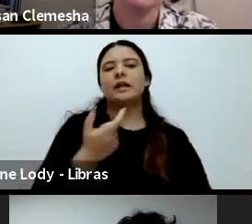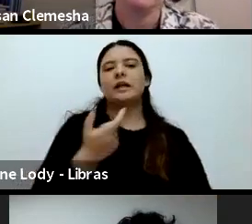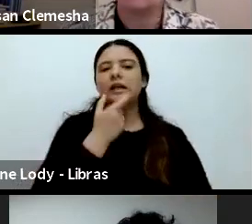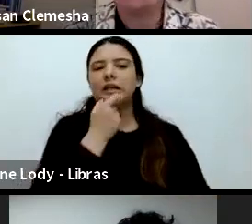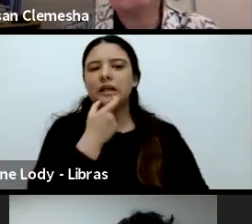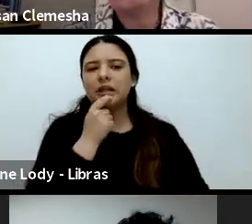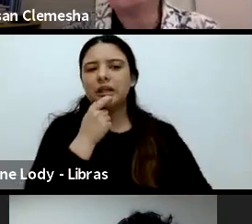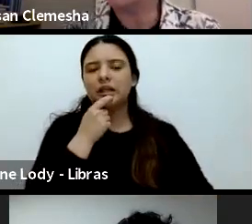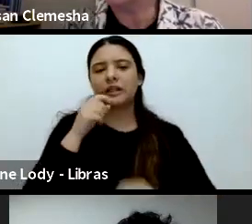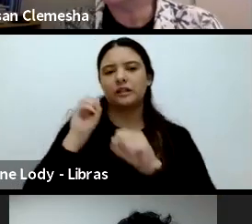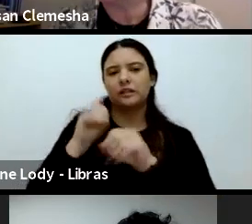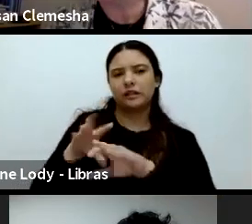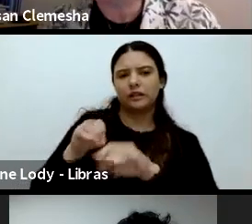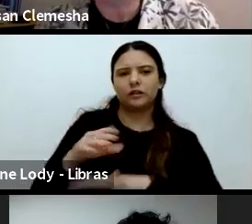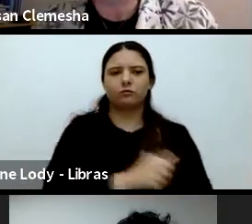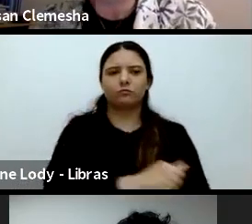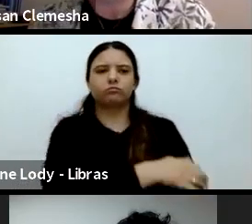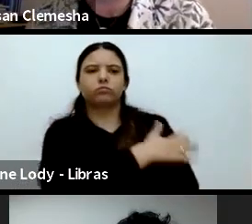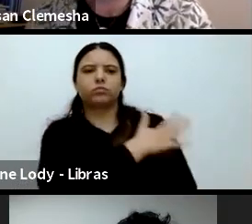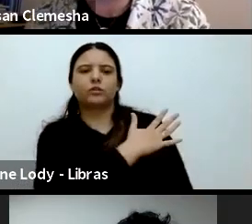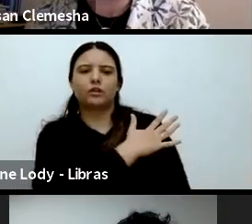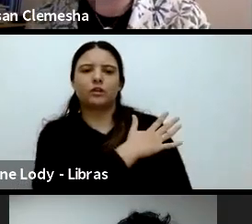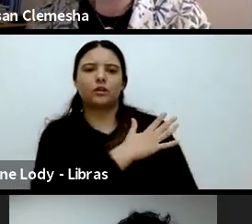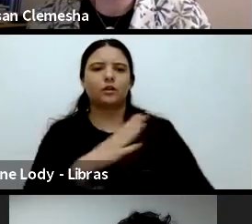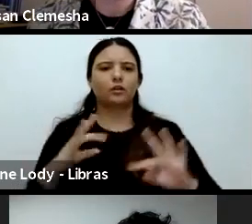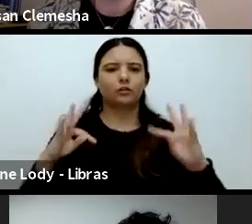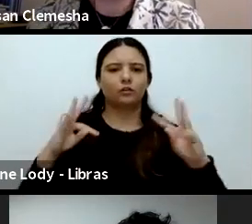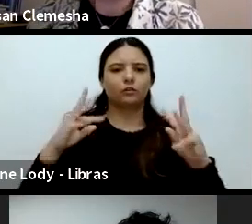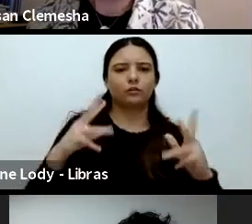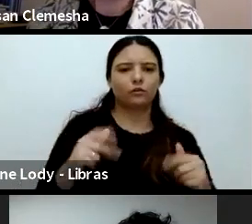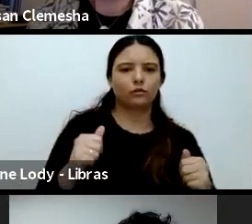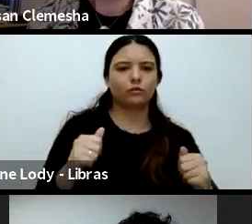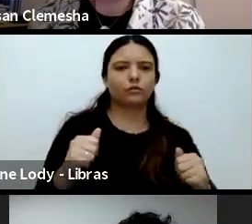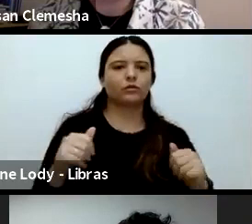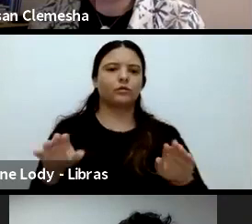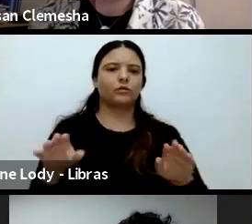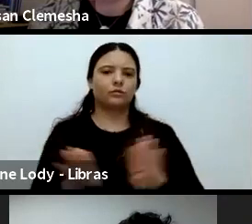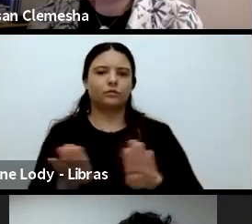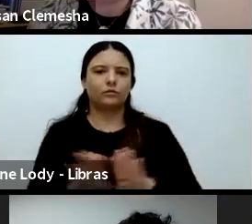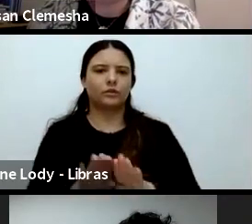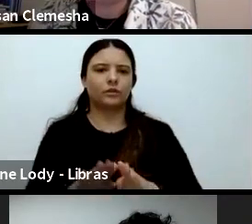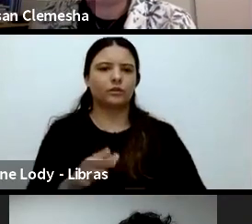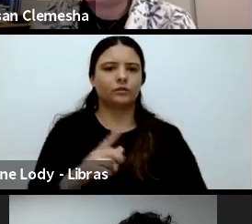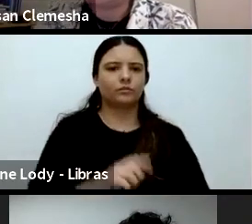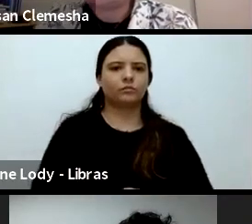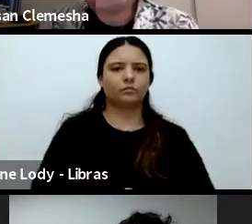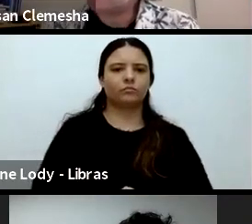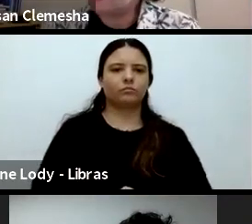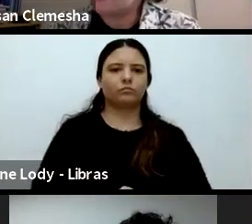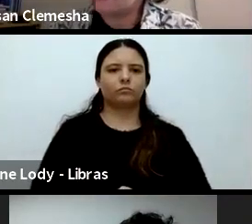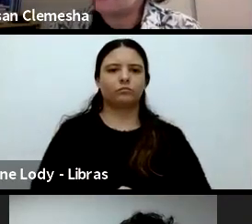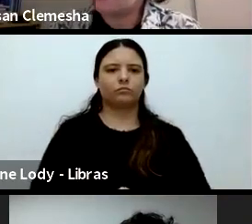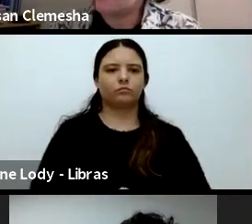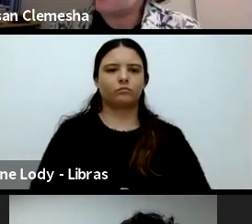English. Everybody in the English department should be doing the exam department should be doing the on more on march, 3, you know